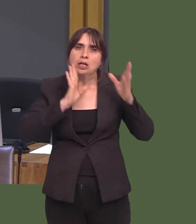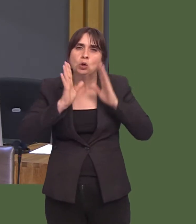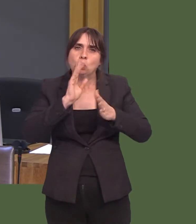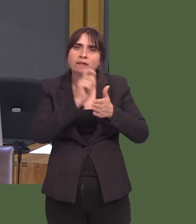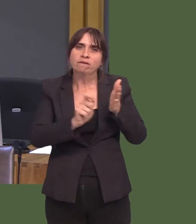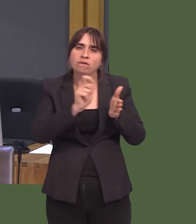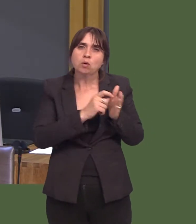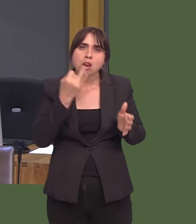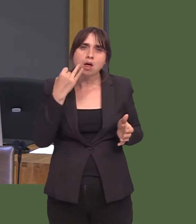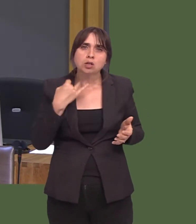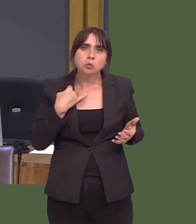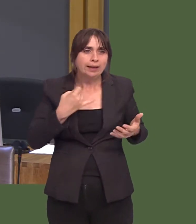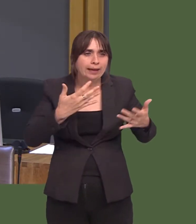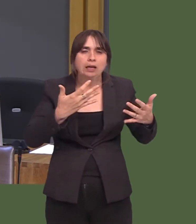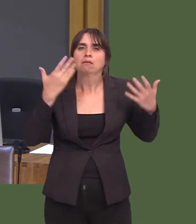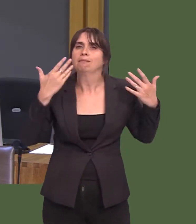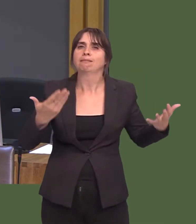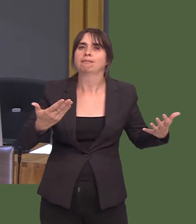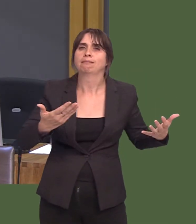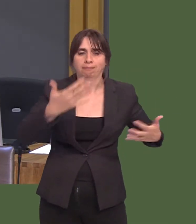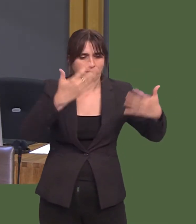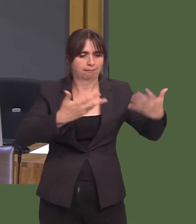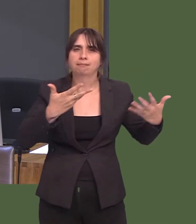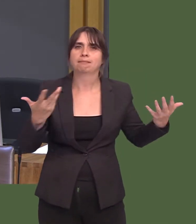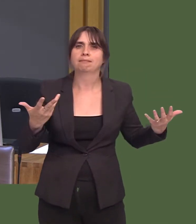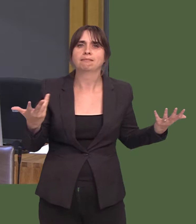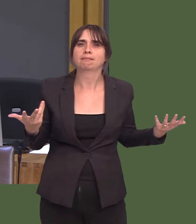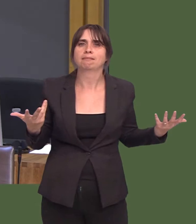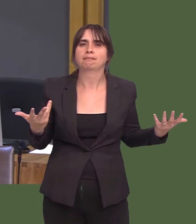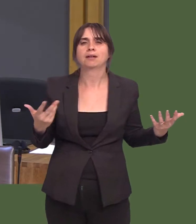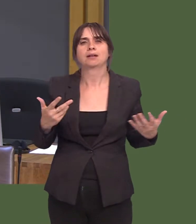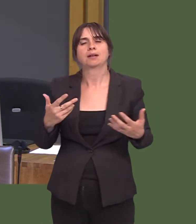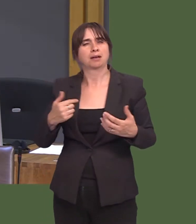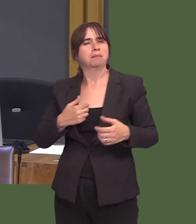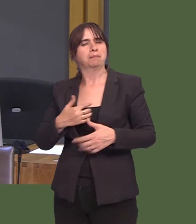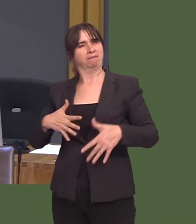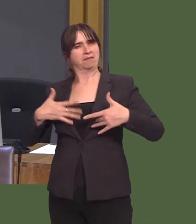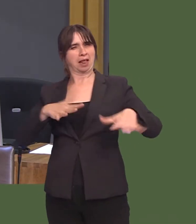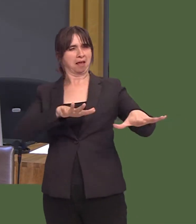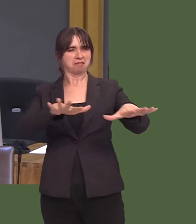But like you, I did feel that more young people were turning out to vote in west Wales, and